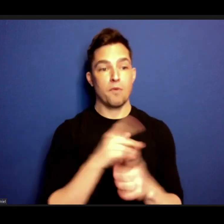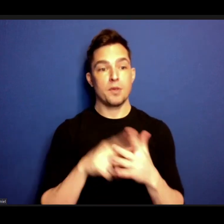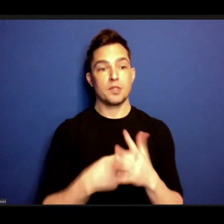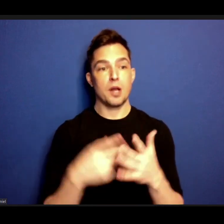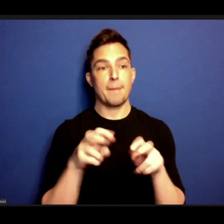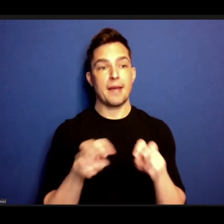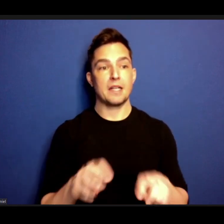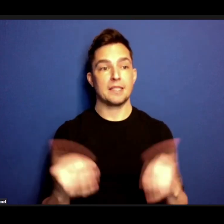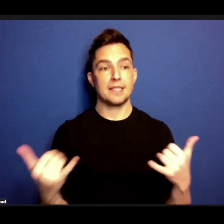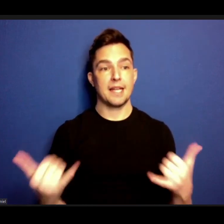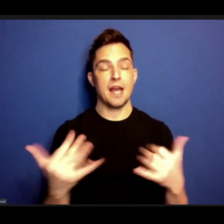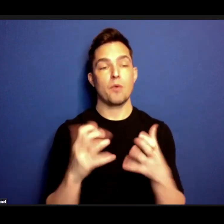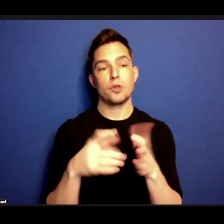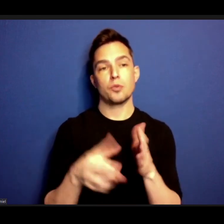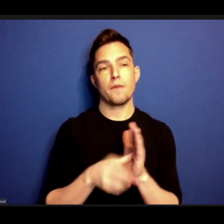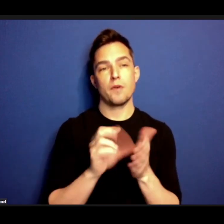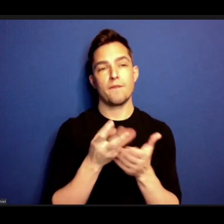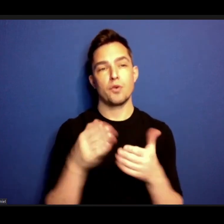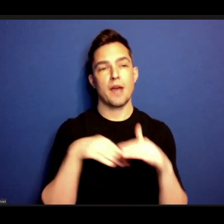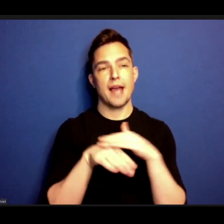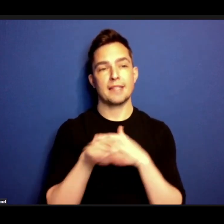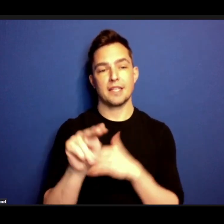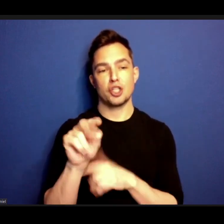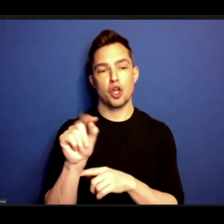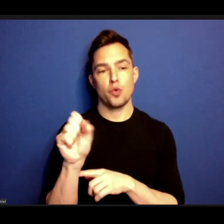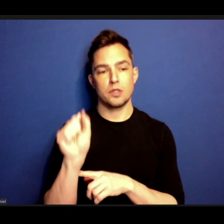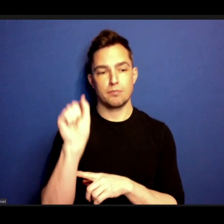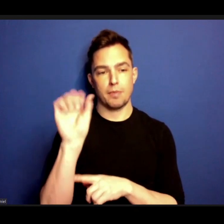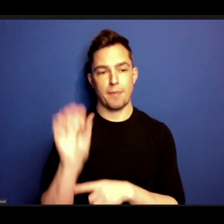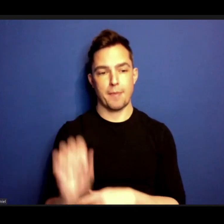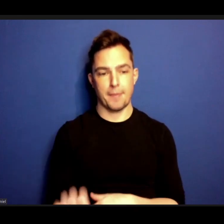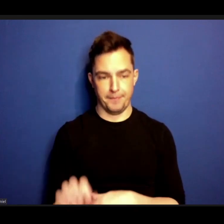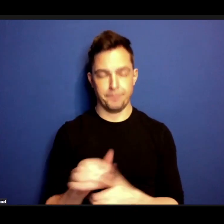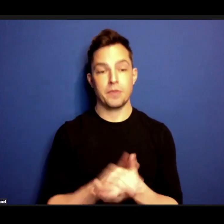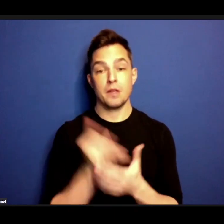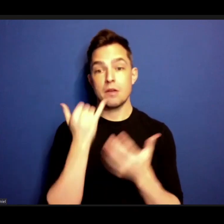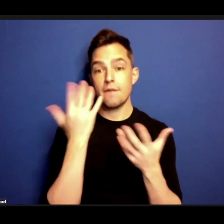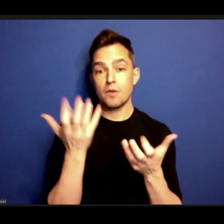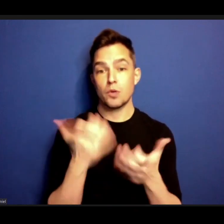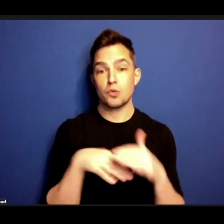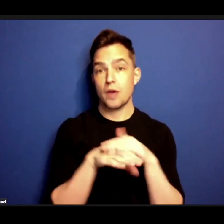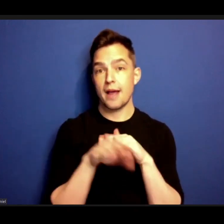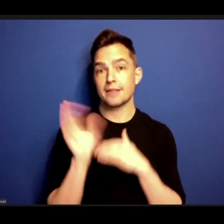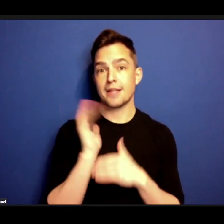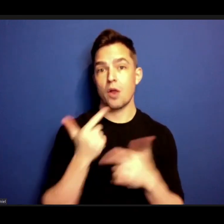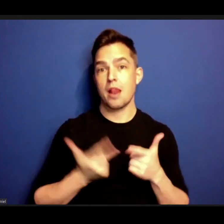would like to go over a few access notes. If you would like to access our live captioning,